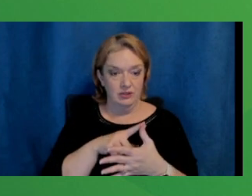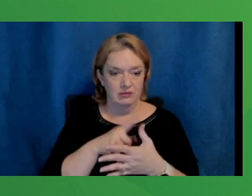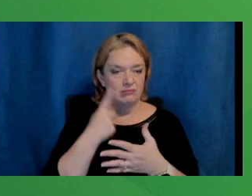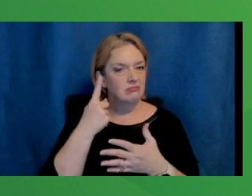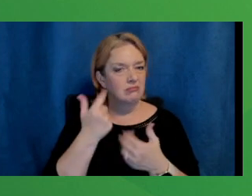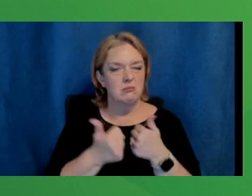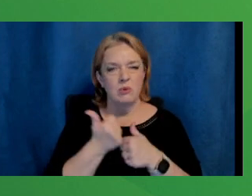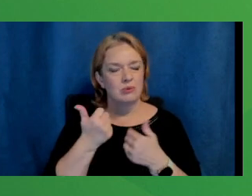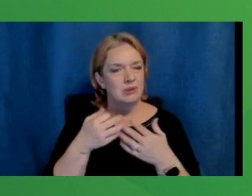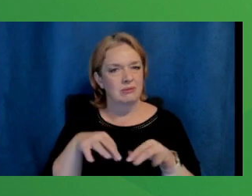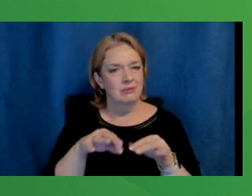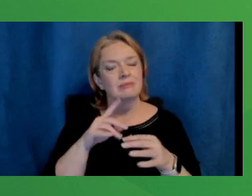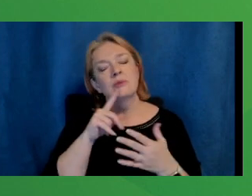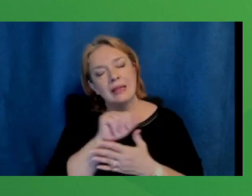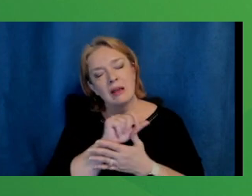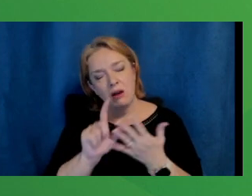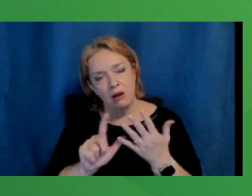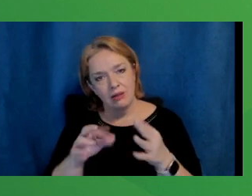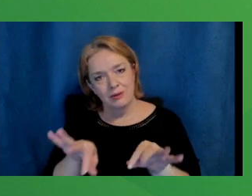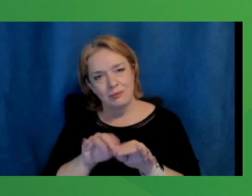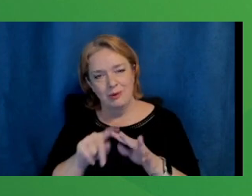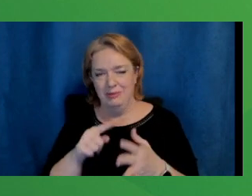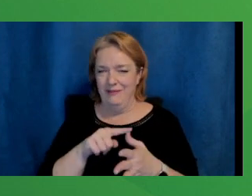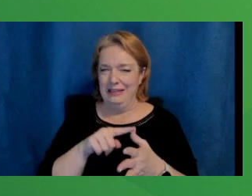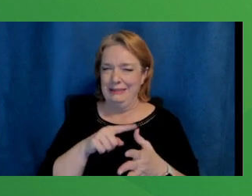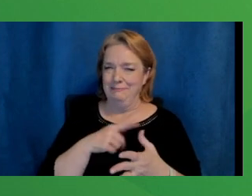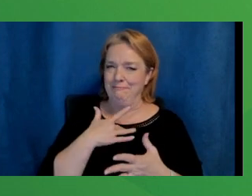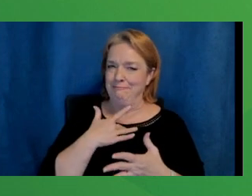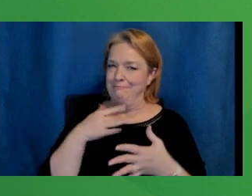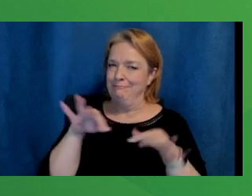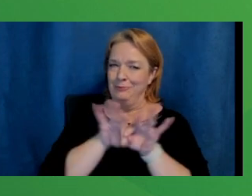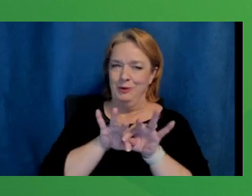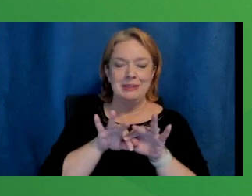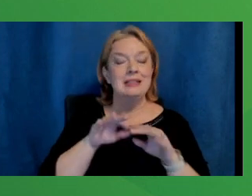of course, they're all important, students did increase their knowledge and understanding of